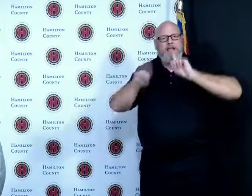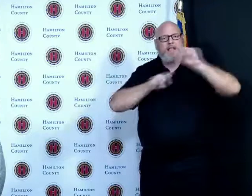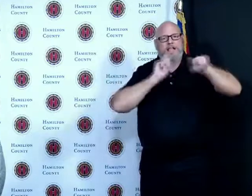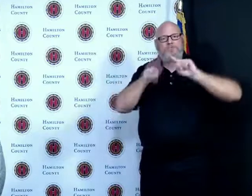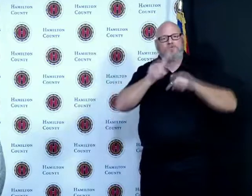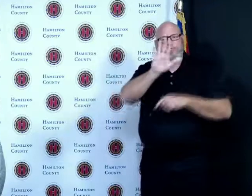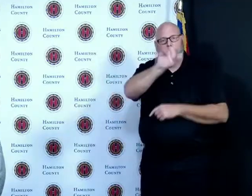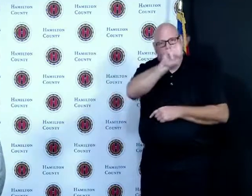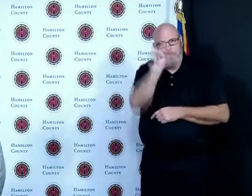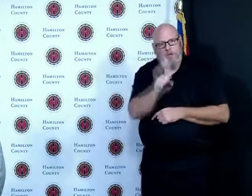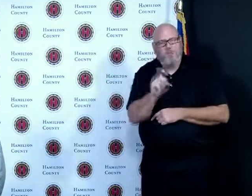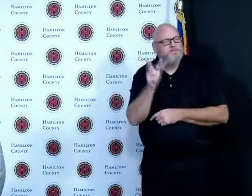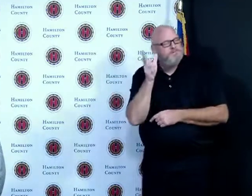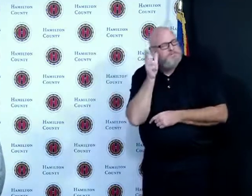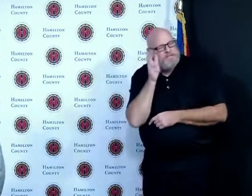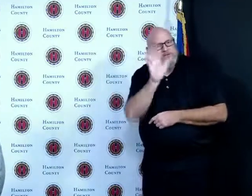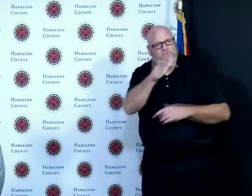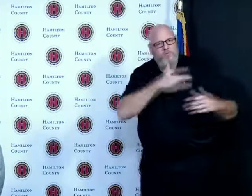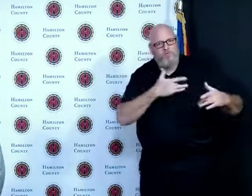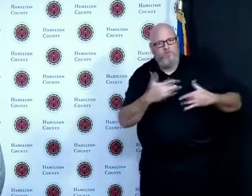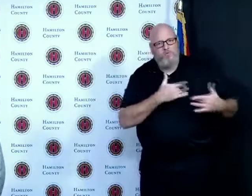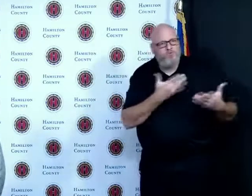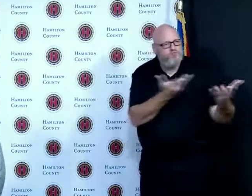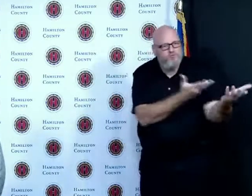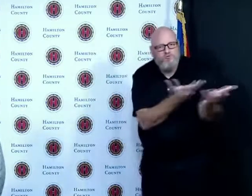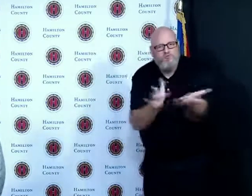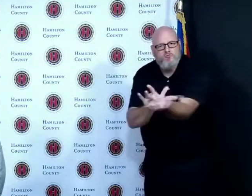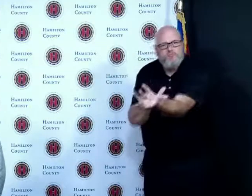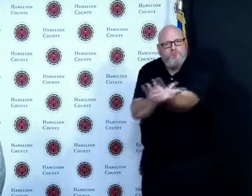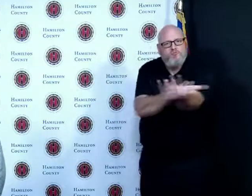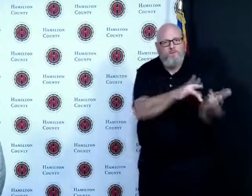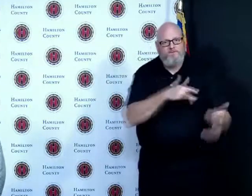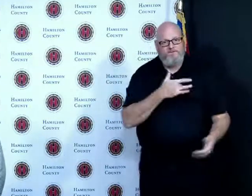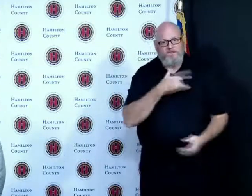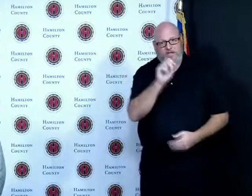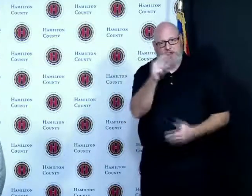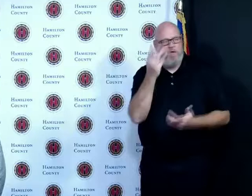those kind of dialogues and and really not stop at the point of you must take the vaccine yes